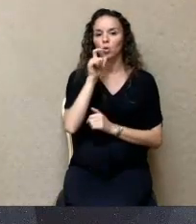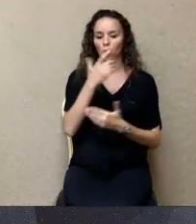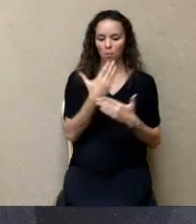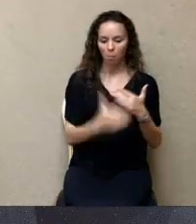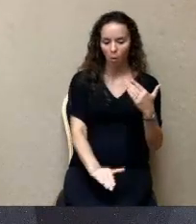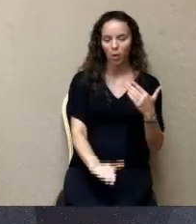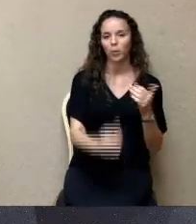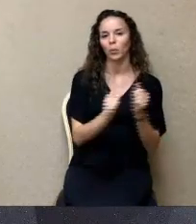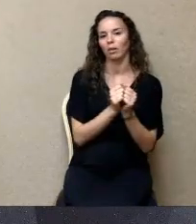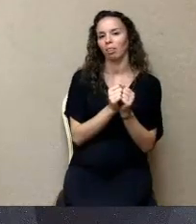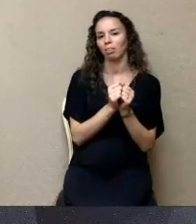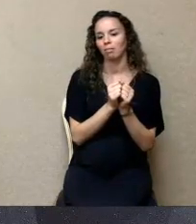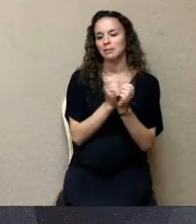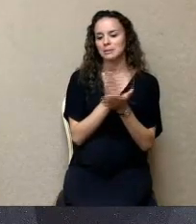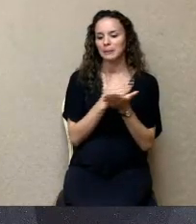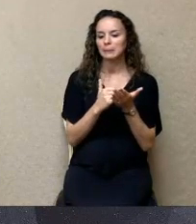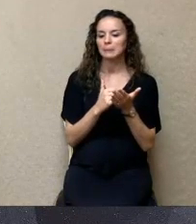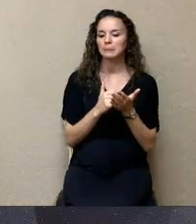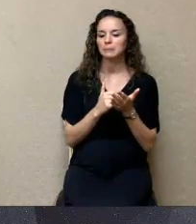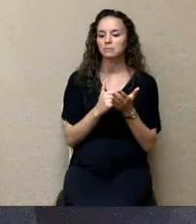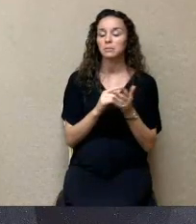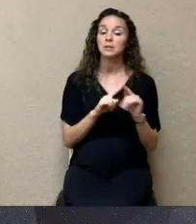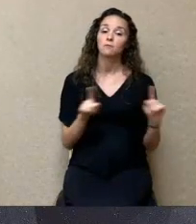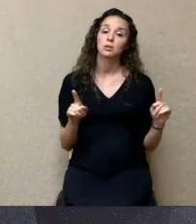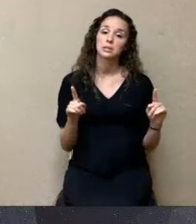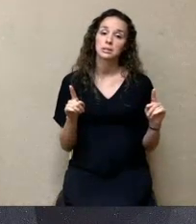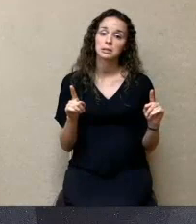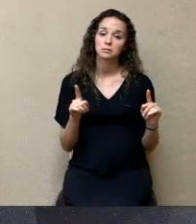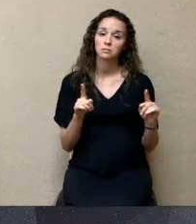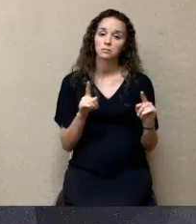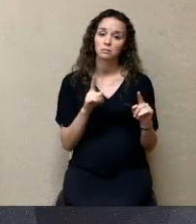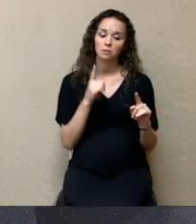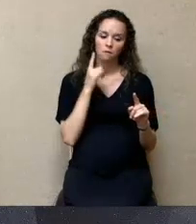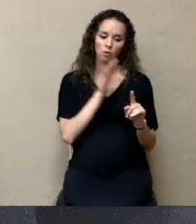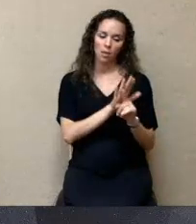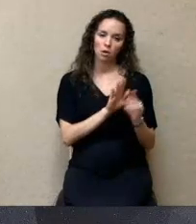with some differences in their development. But they're working more and more into the